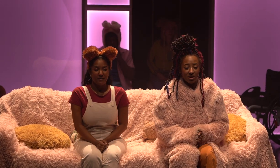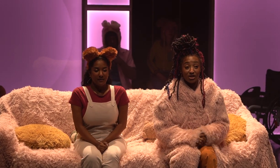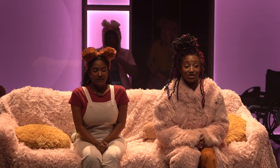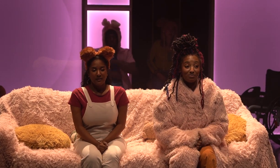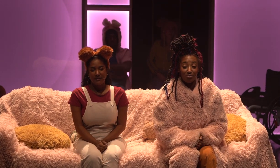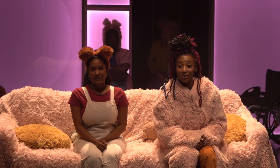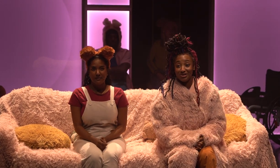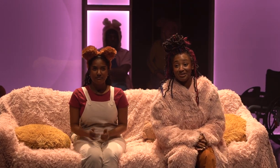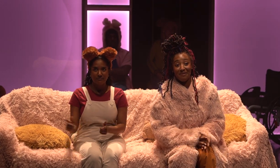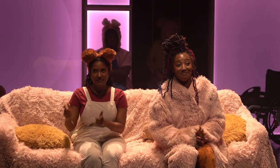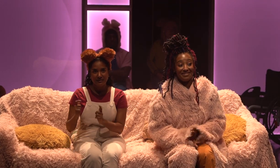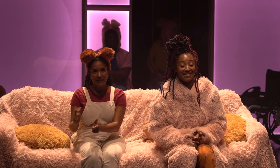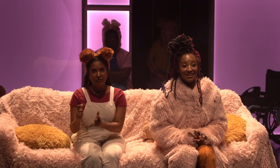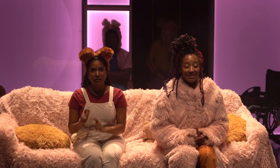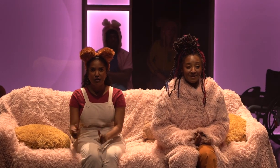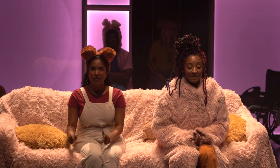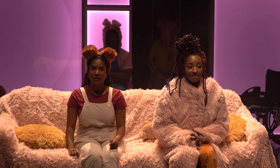She just wouldn't stop.